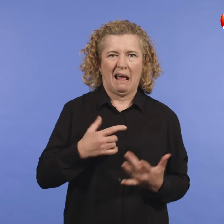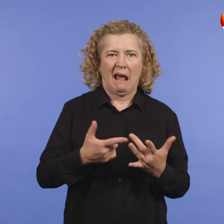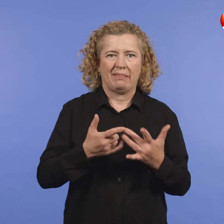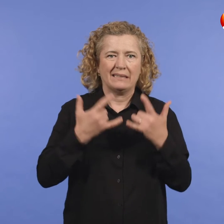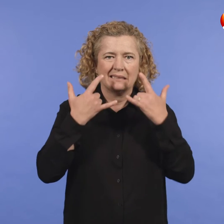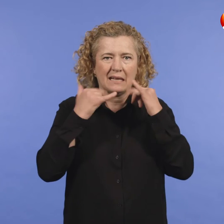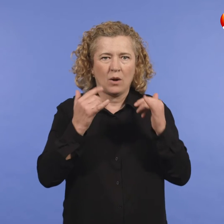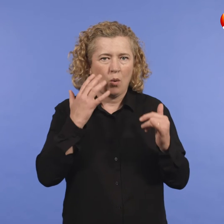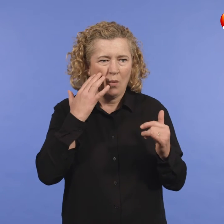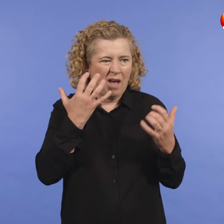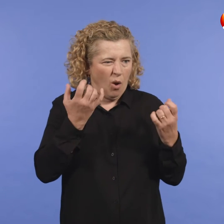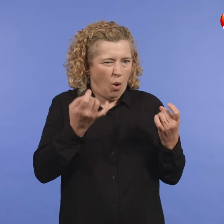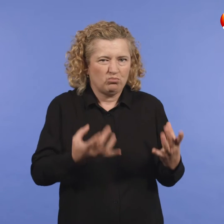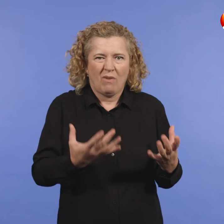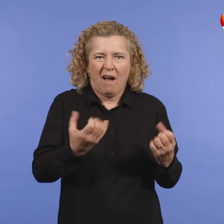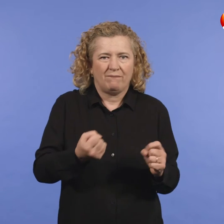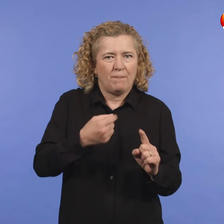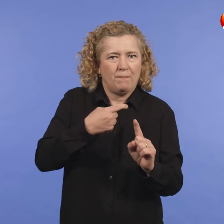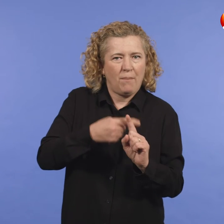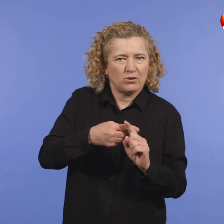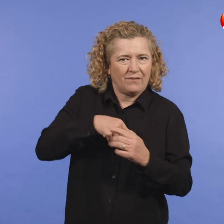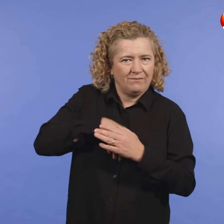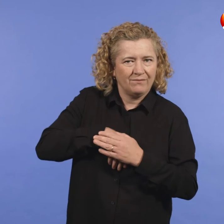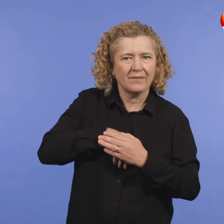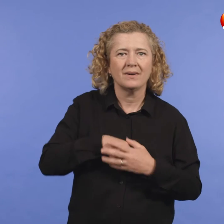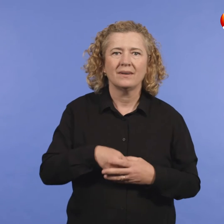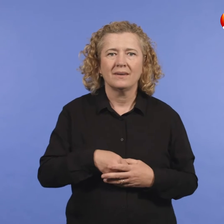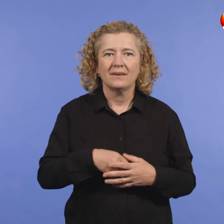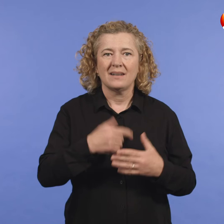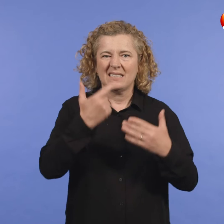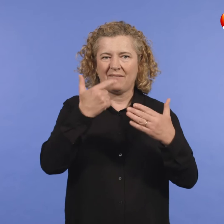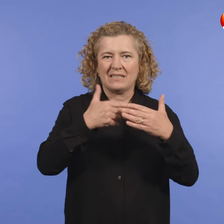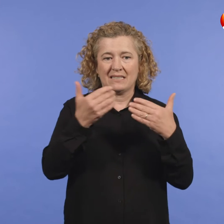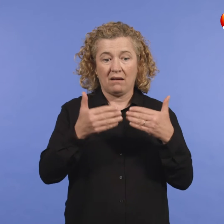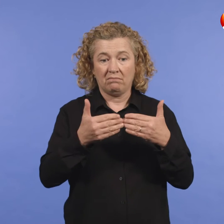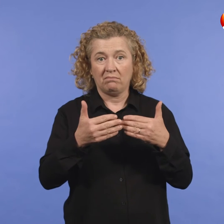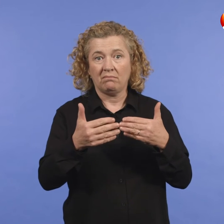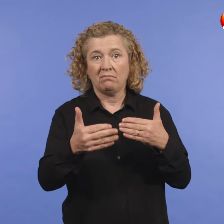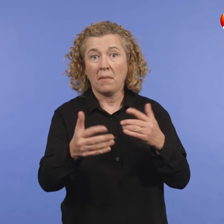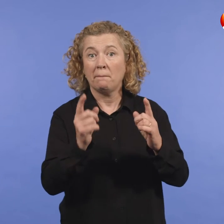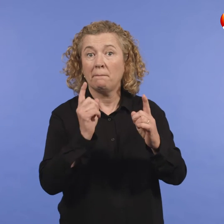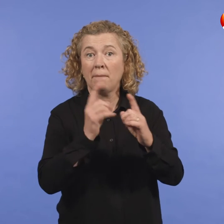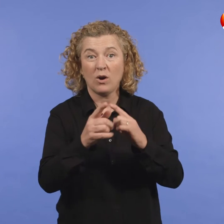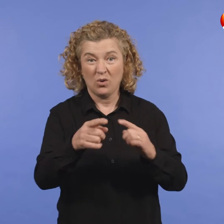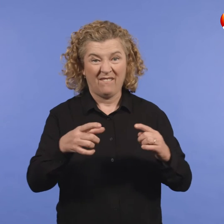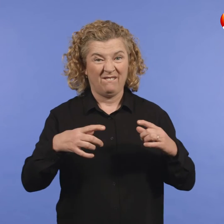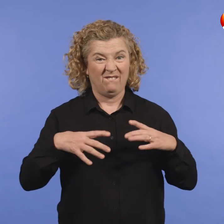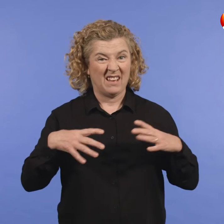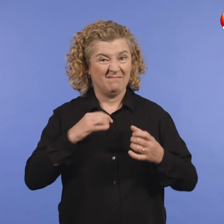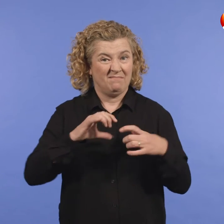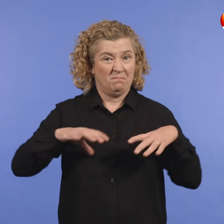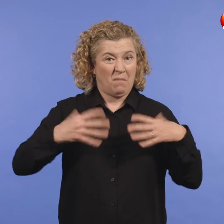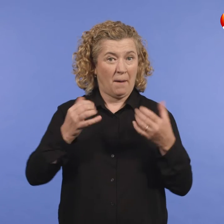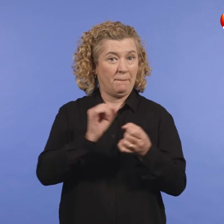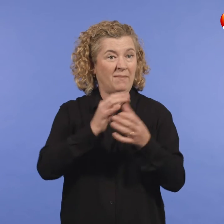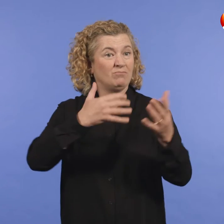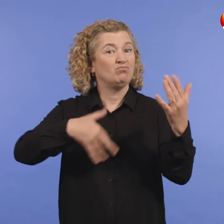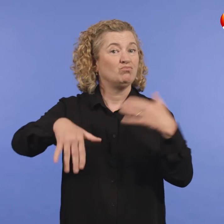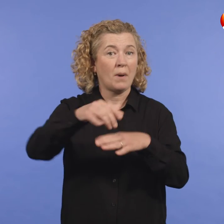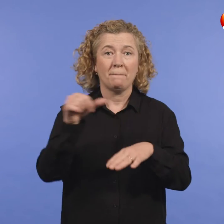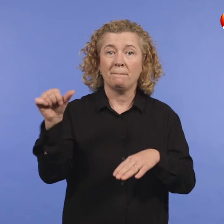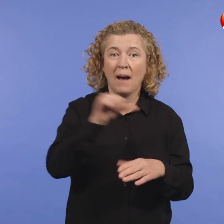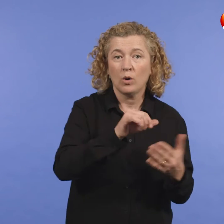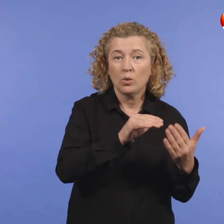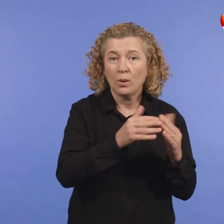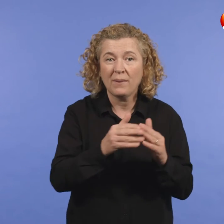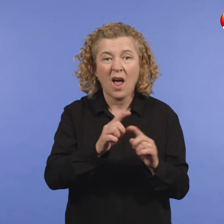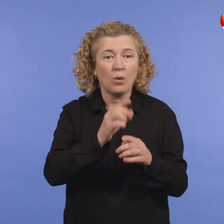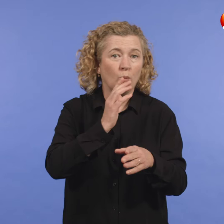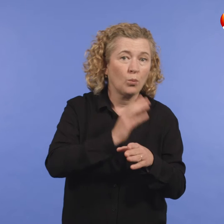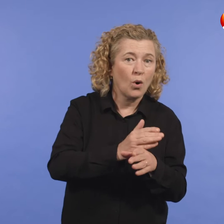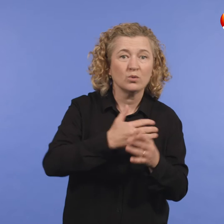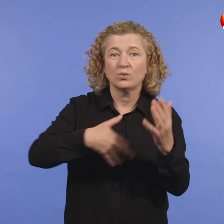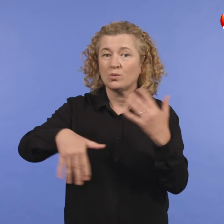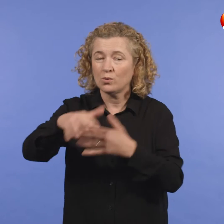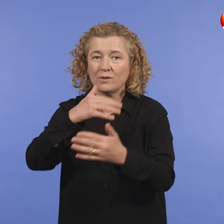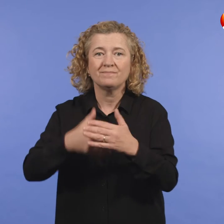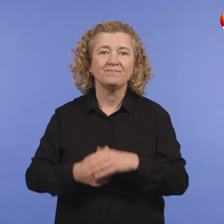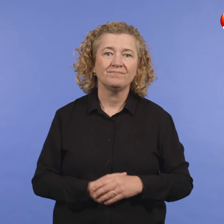You don’t need another test if you have already tested positive. You are automatically released after 7 days.